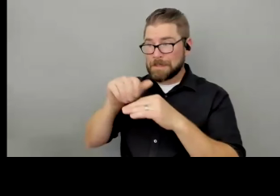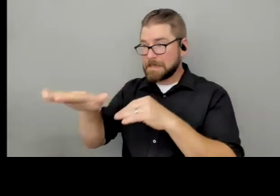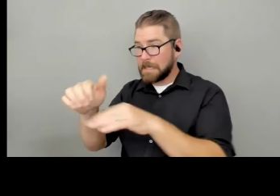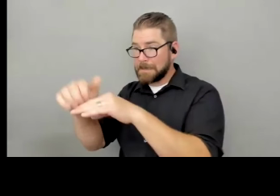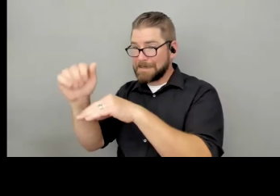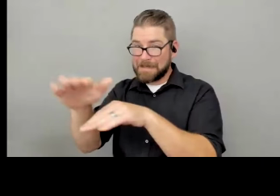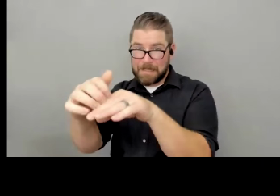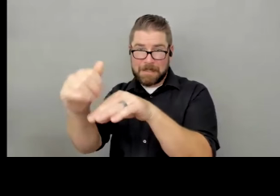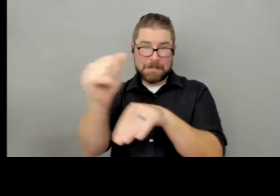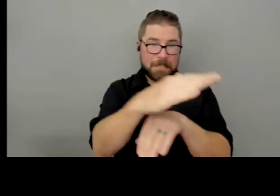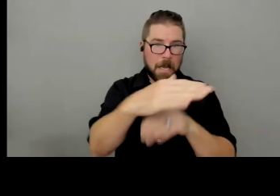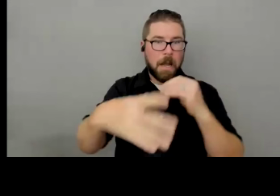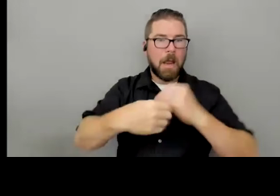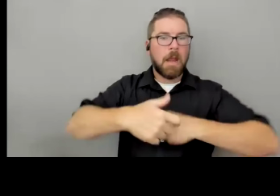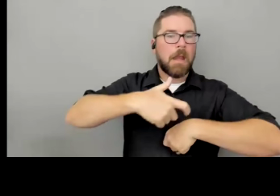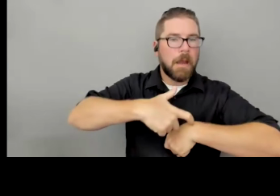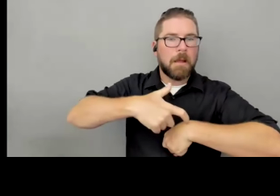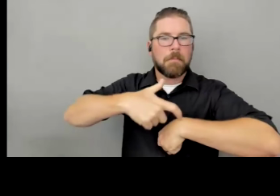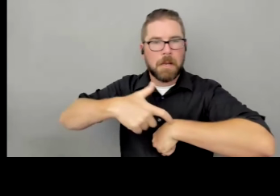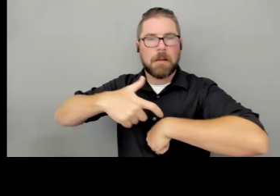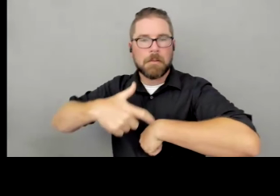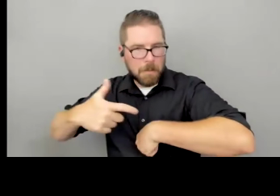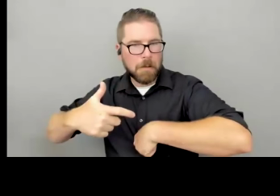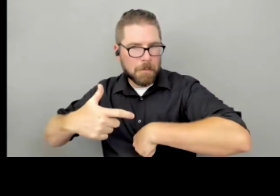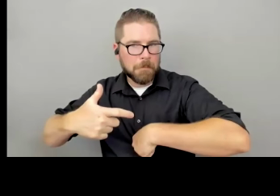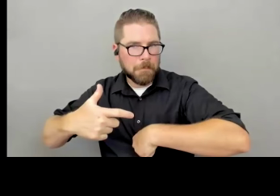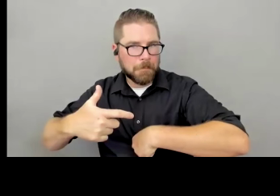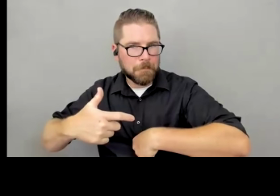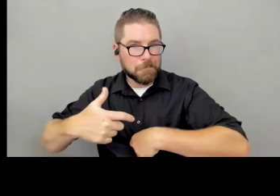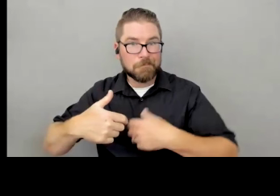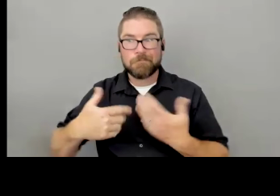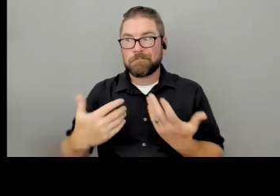So then once it gets to the counselor who has to take care of it